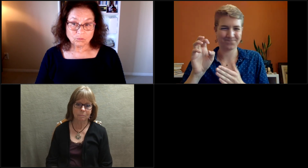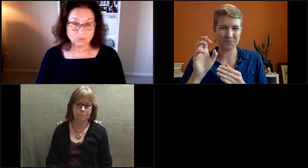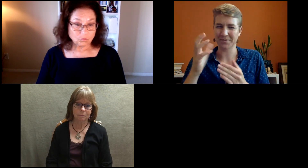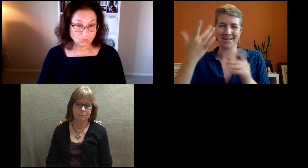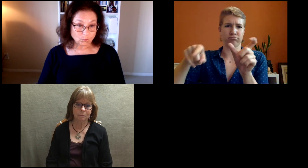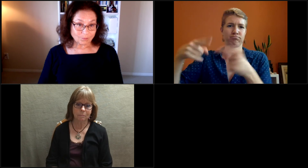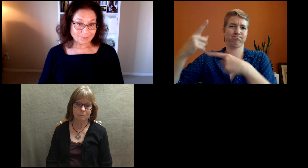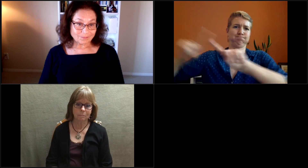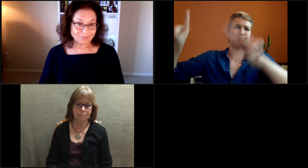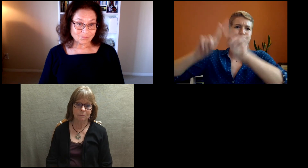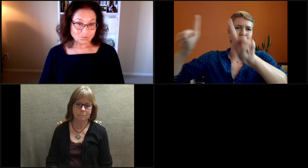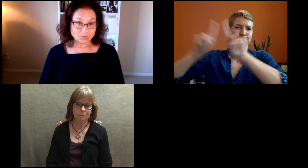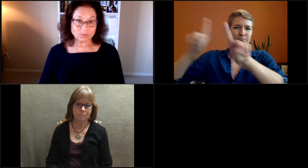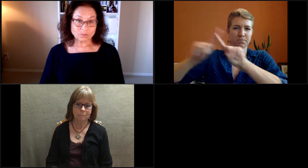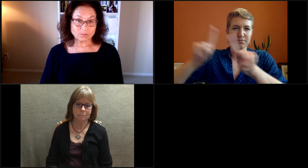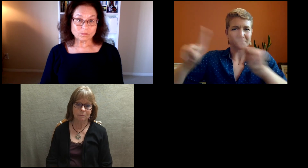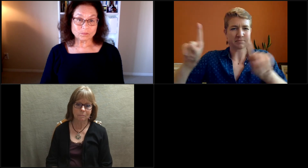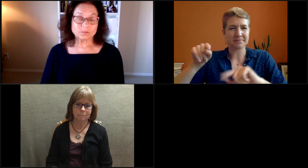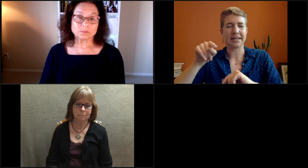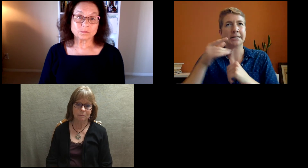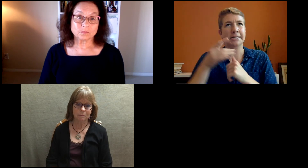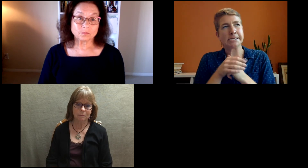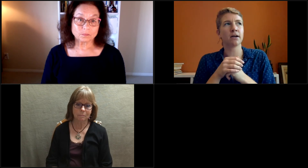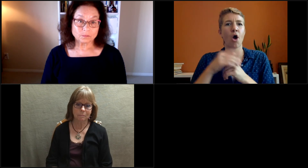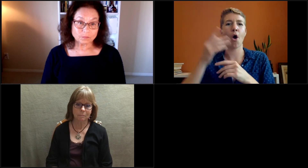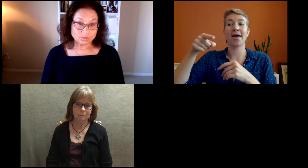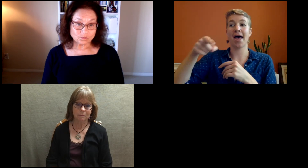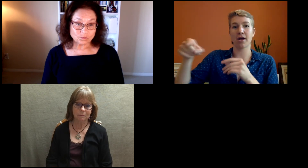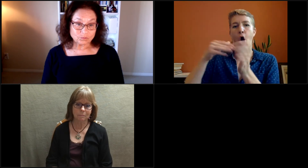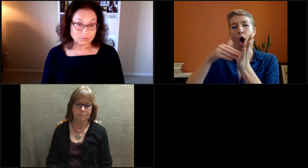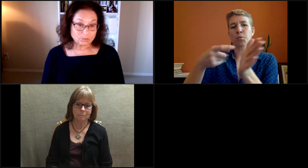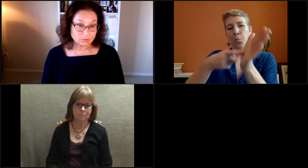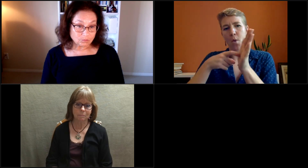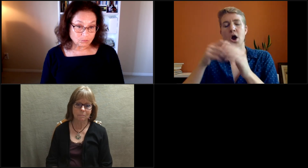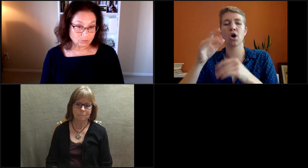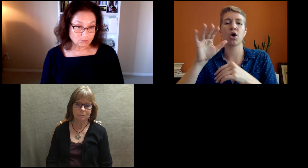But this is not standard.